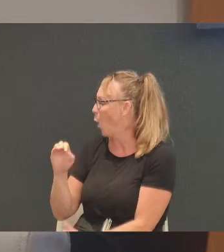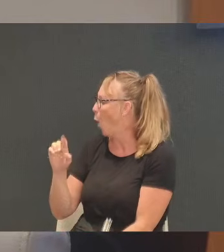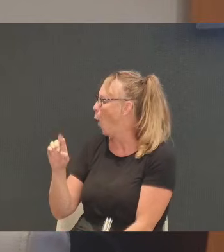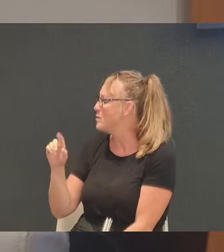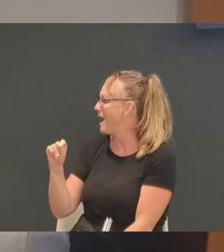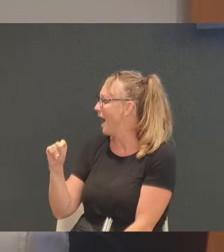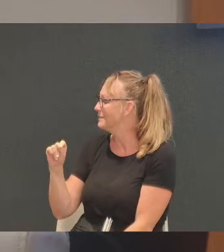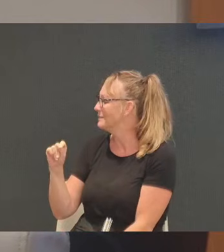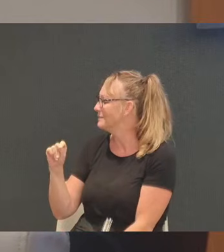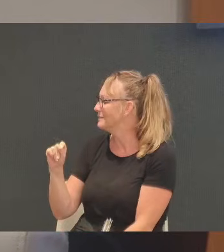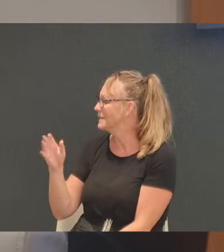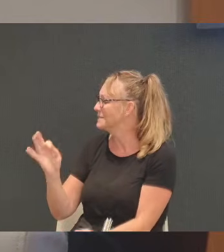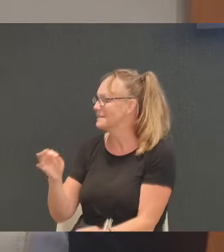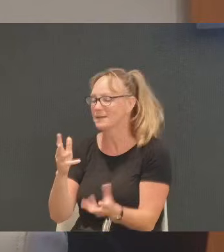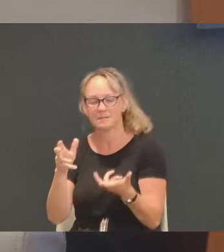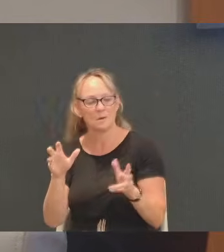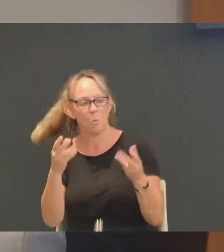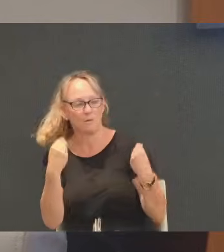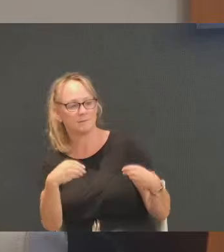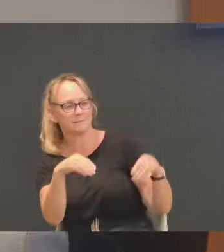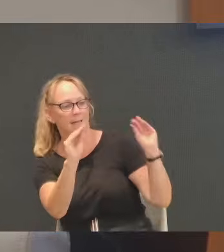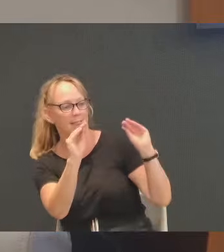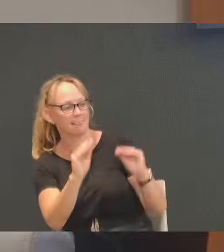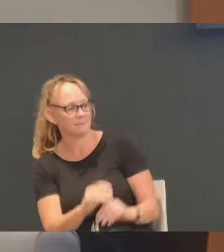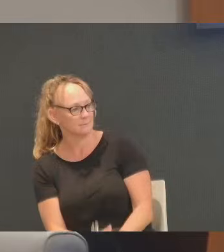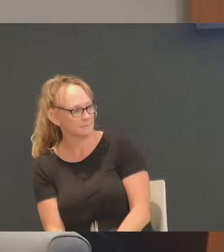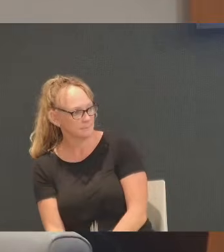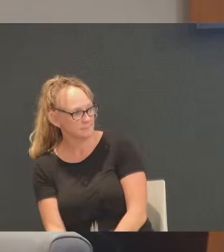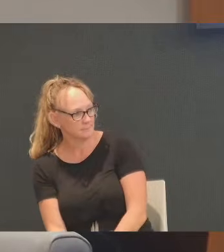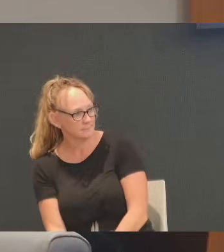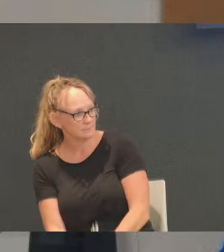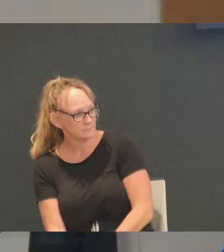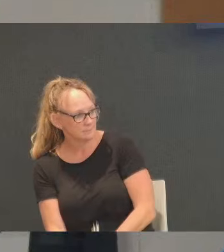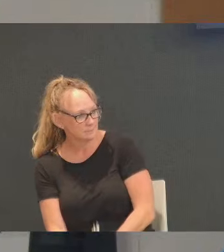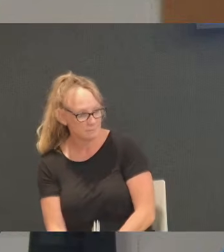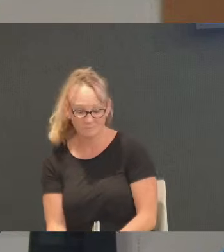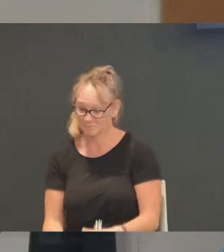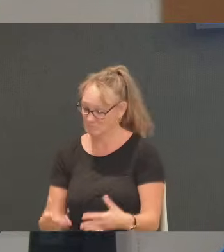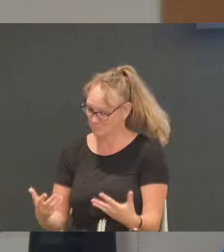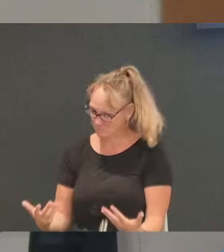not want to sell the property at least at this point. And there's no way because ODOT is doing